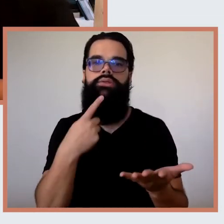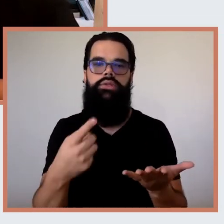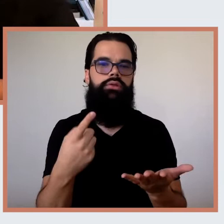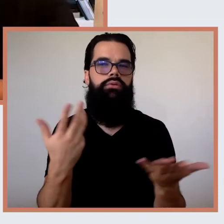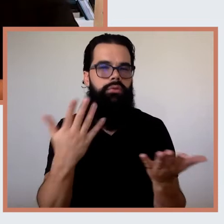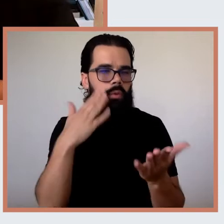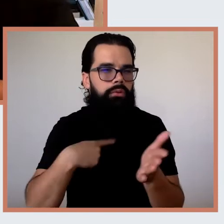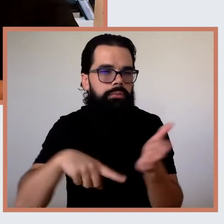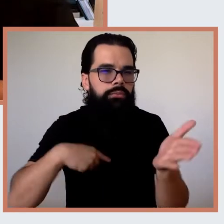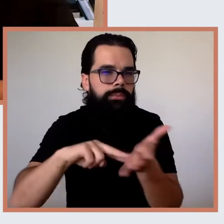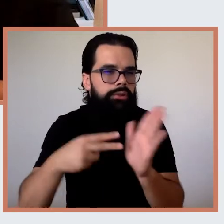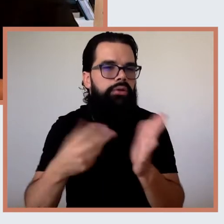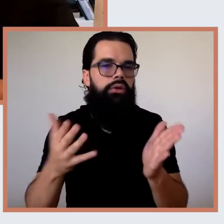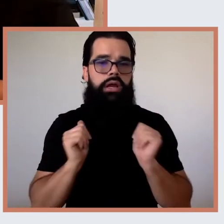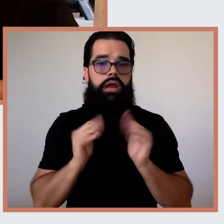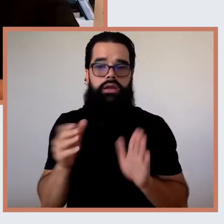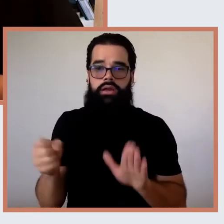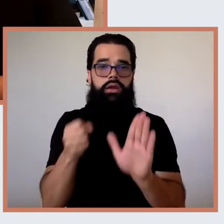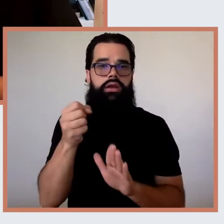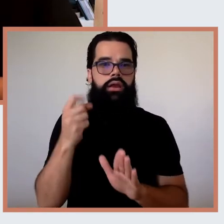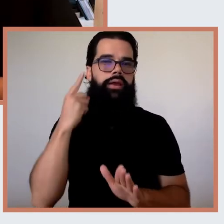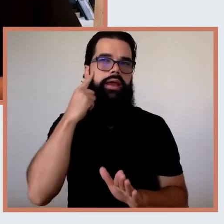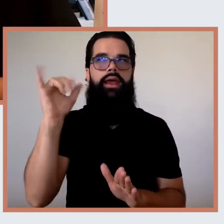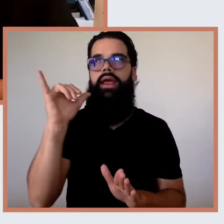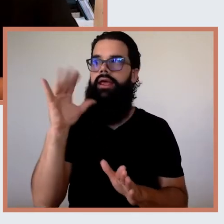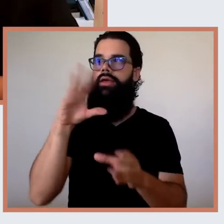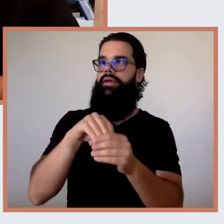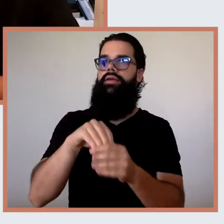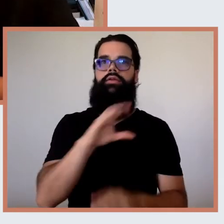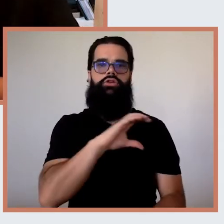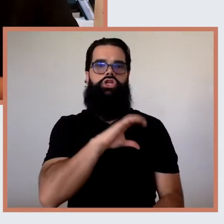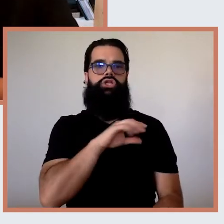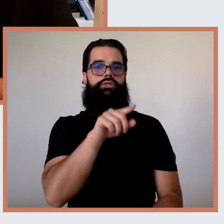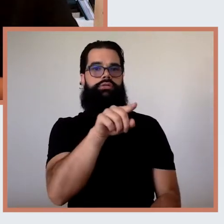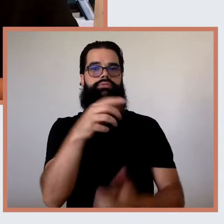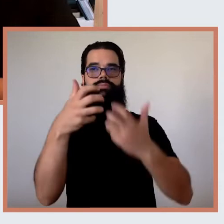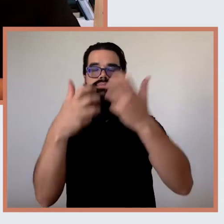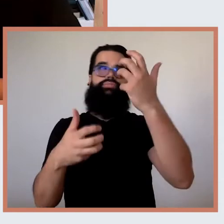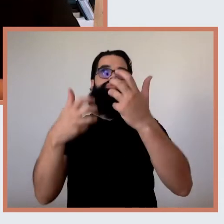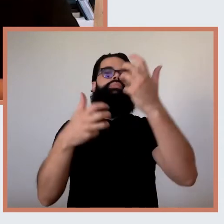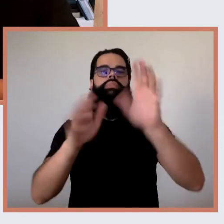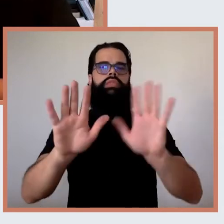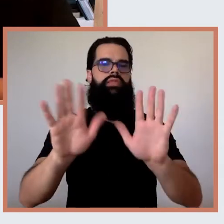I don't know how to say it that way. Is that what you're saying? It's like an actor who says that doesn't sound like something I would say in my character,